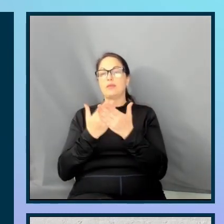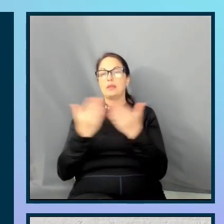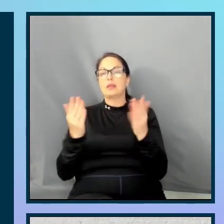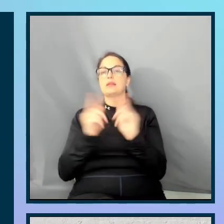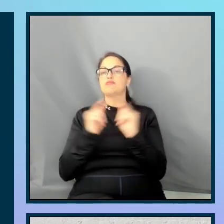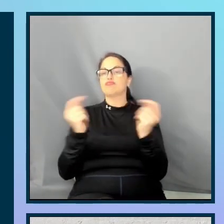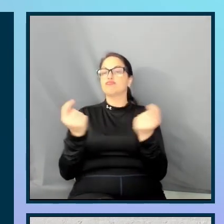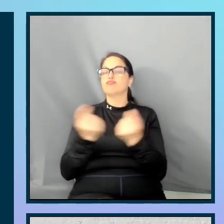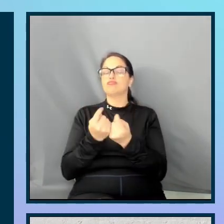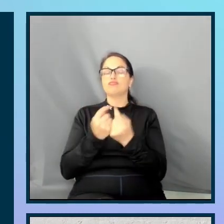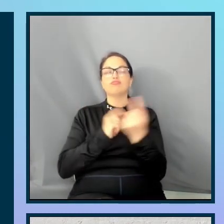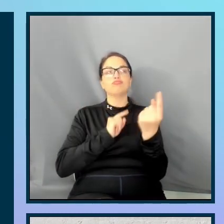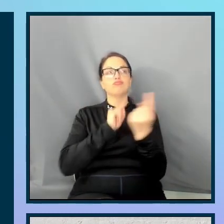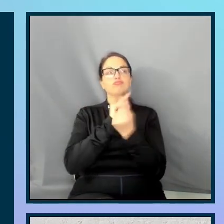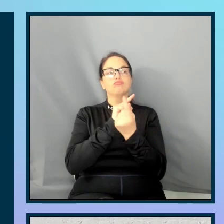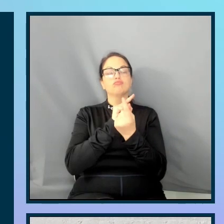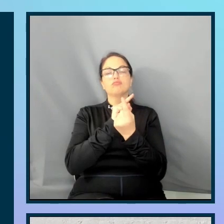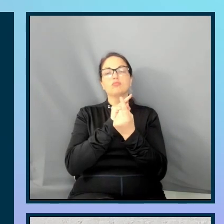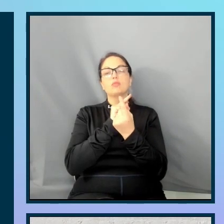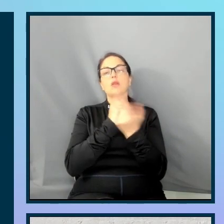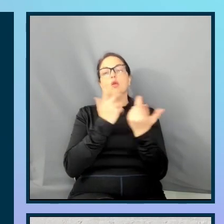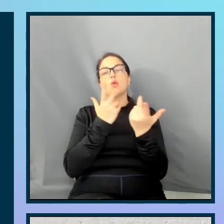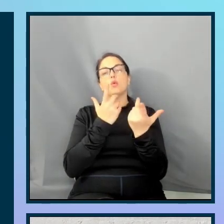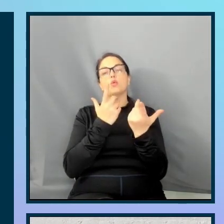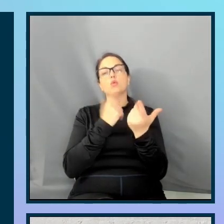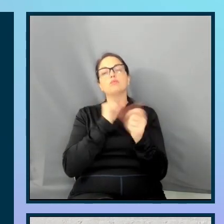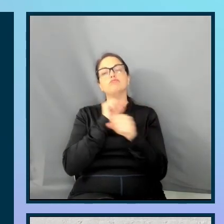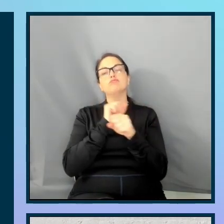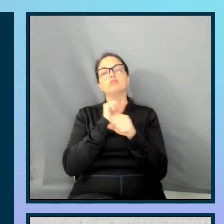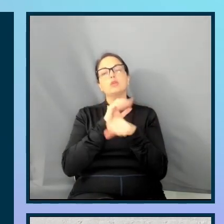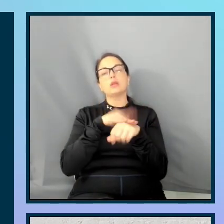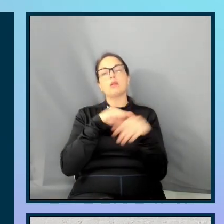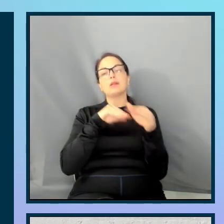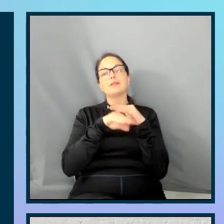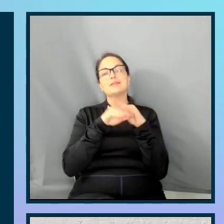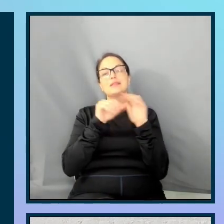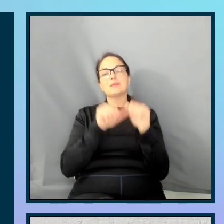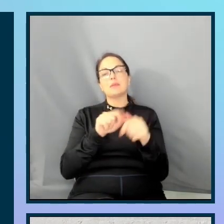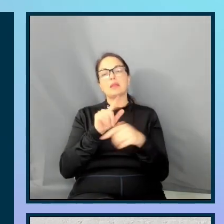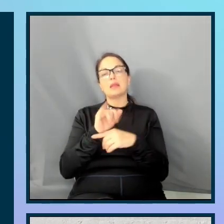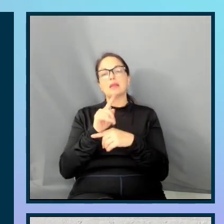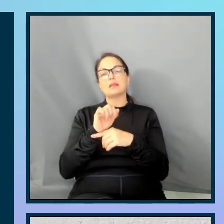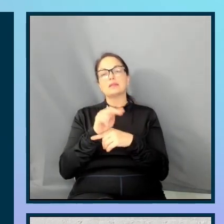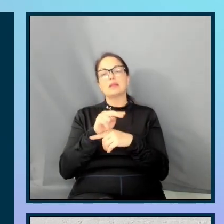working on accessibility at LinkedIn. This incredible group of people